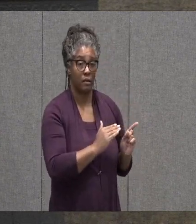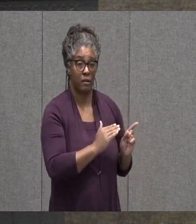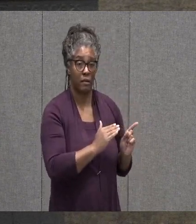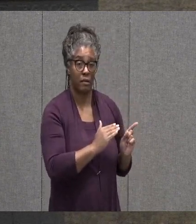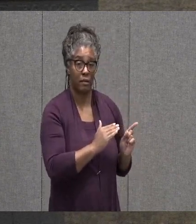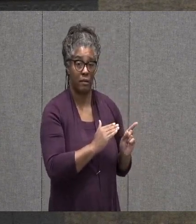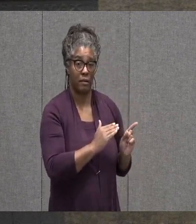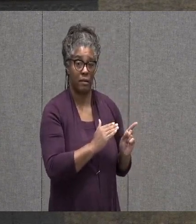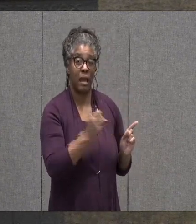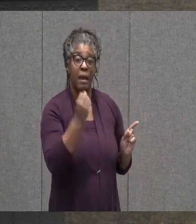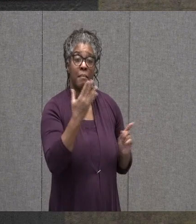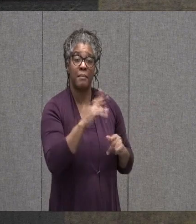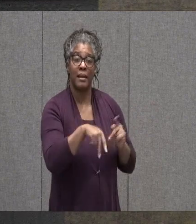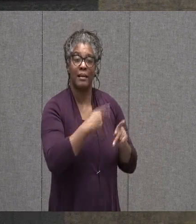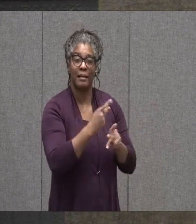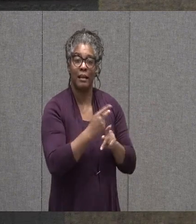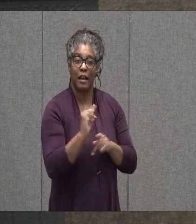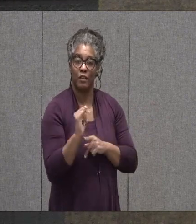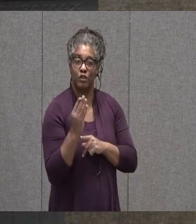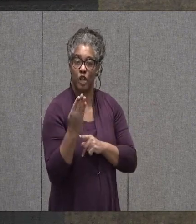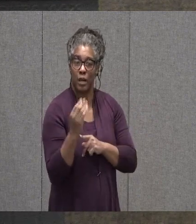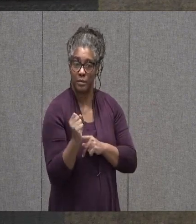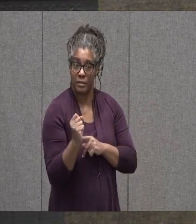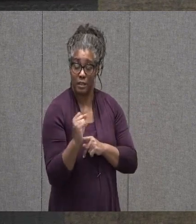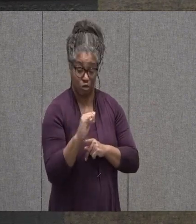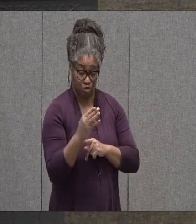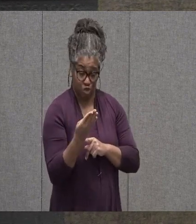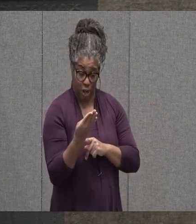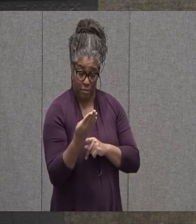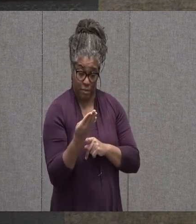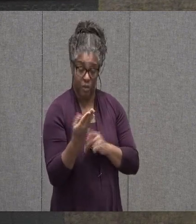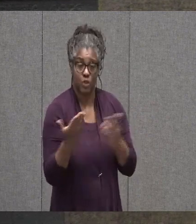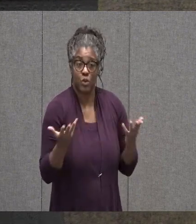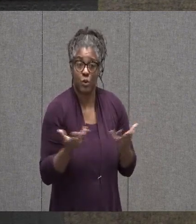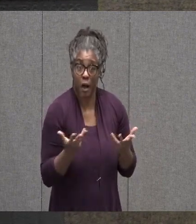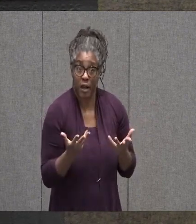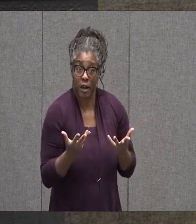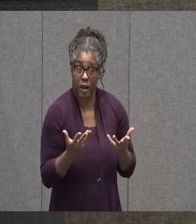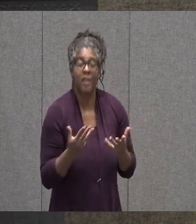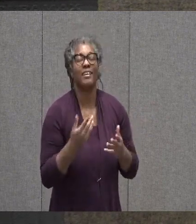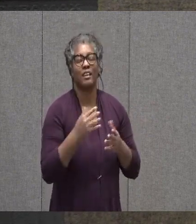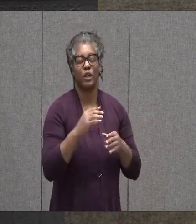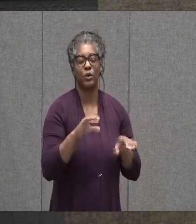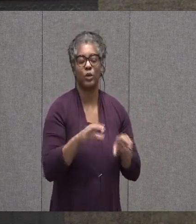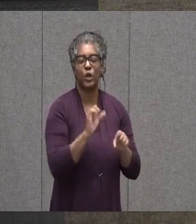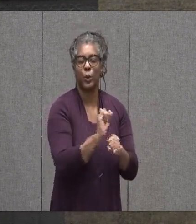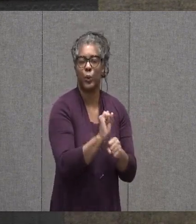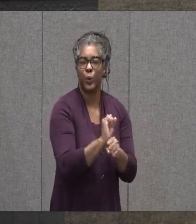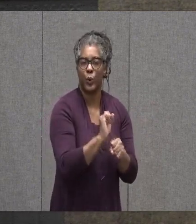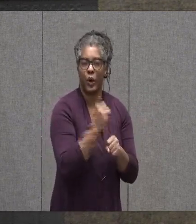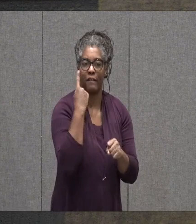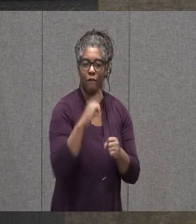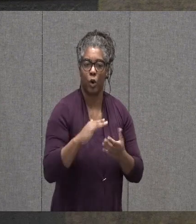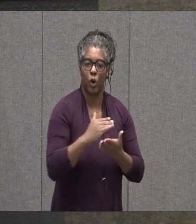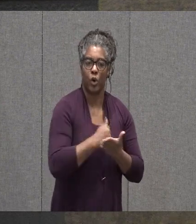and jobs are what we do to earn our income. And then the next chapter is Making Choices,